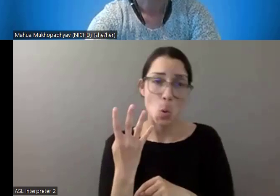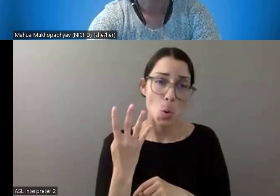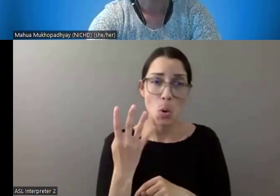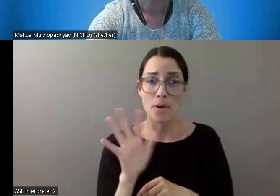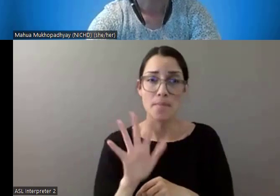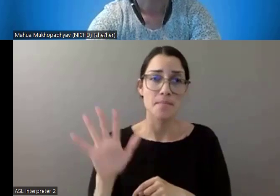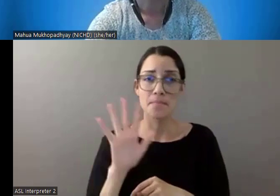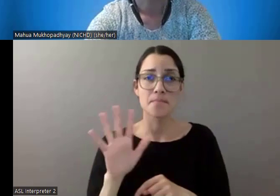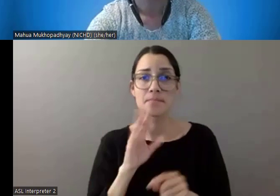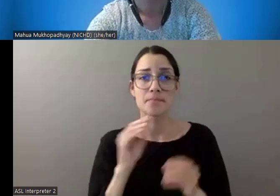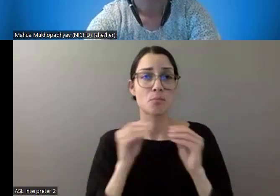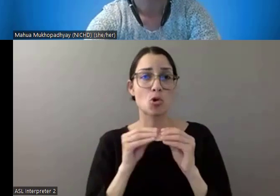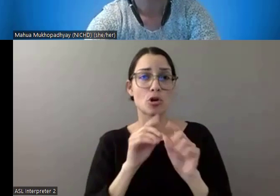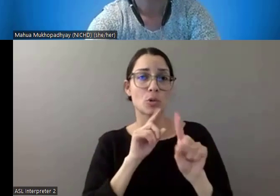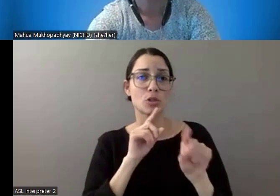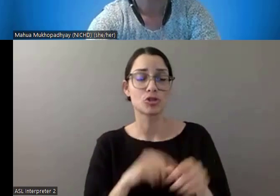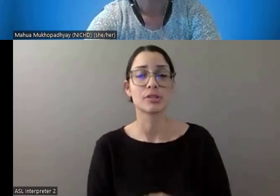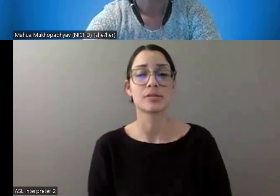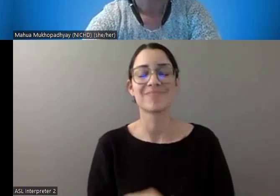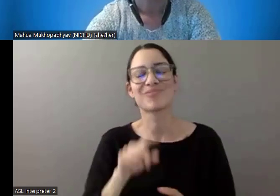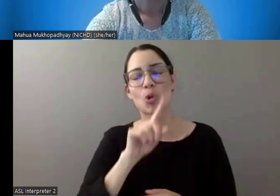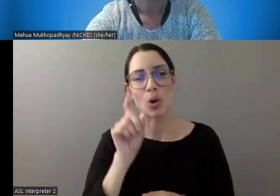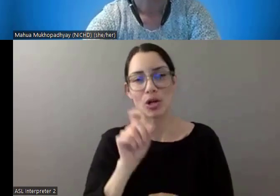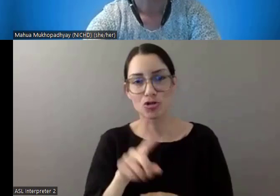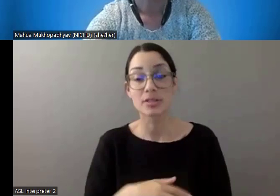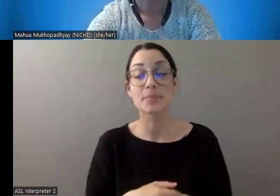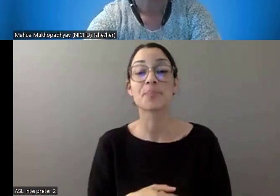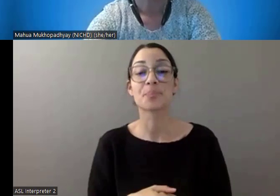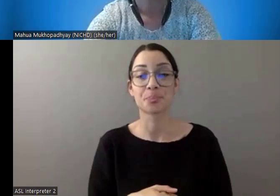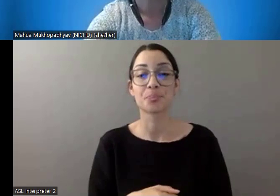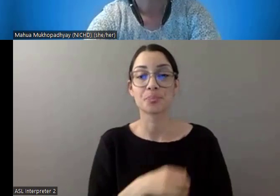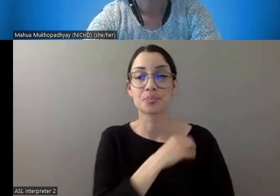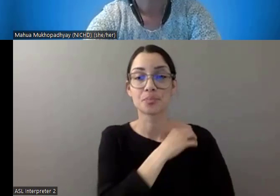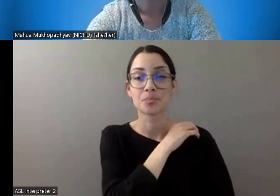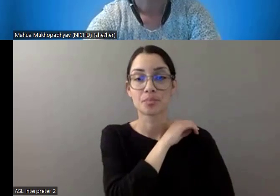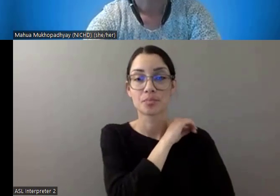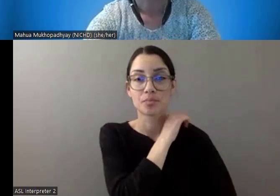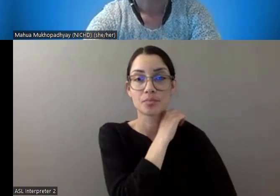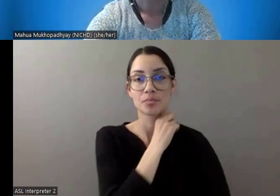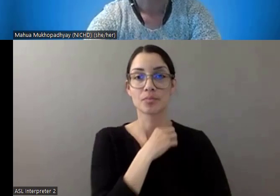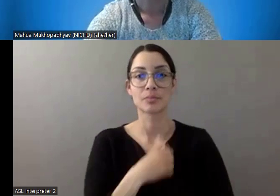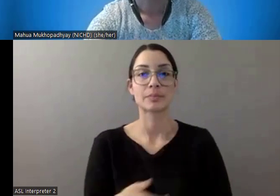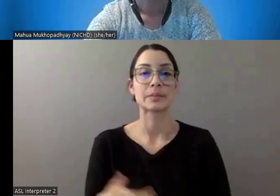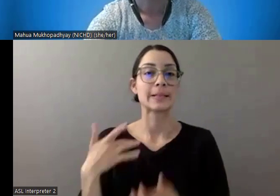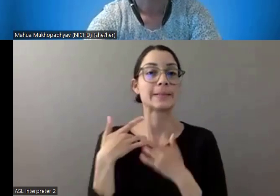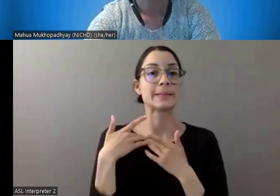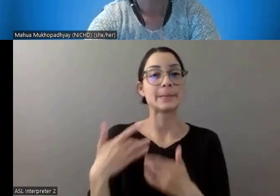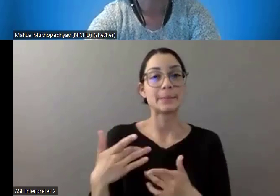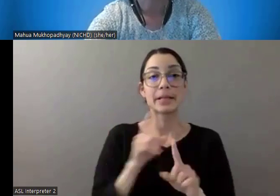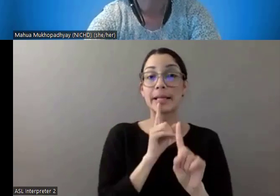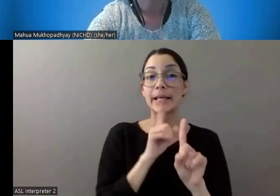And we've been averaging about 2 minutes per question, so that should work.